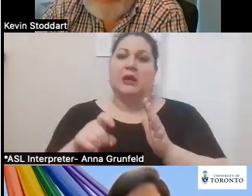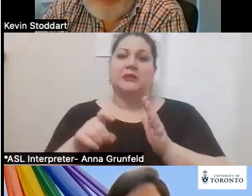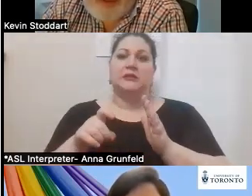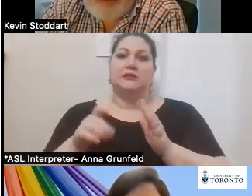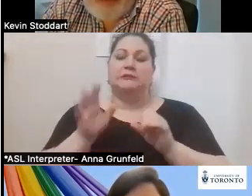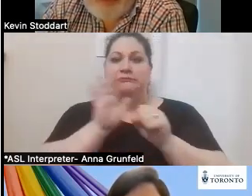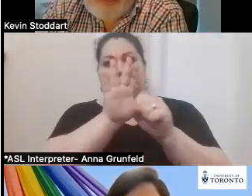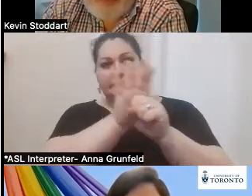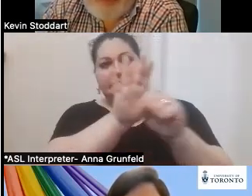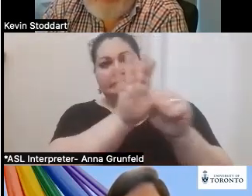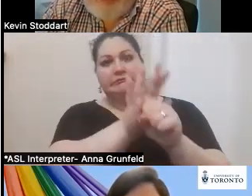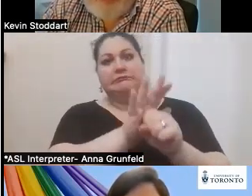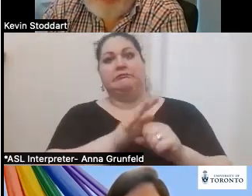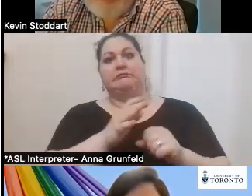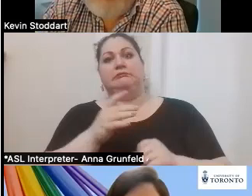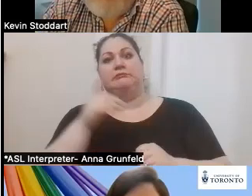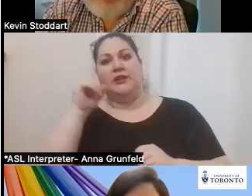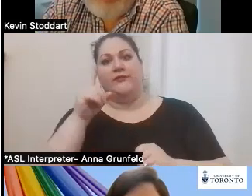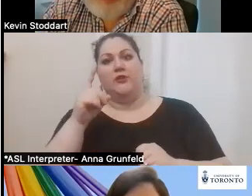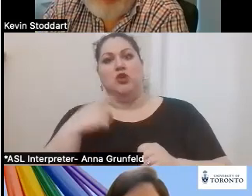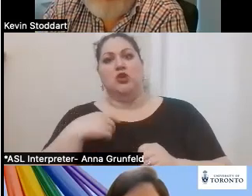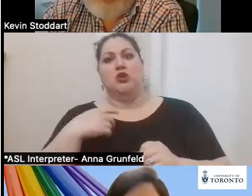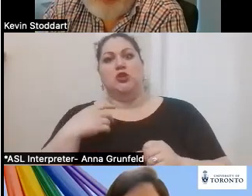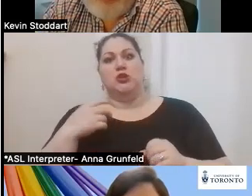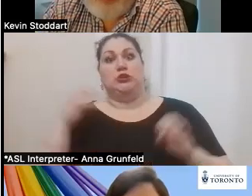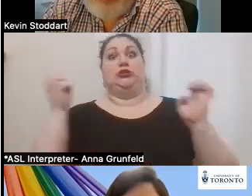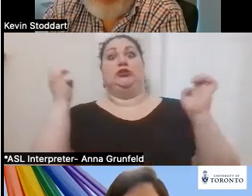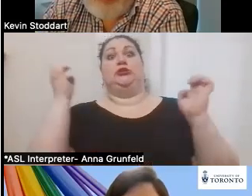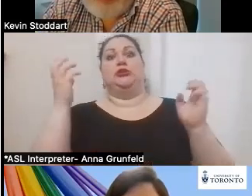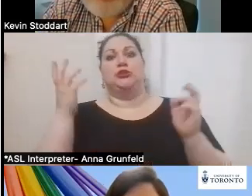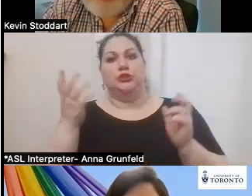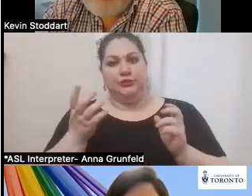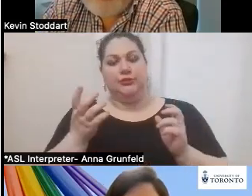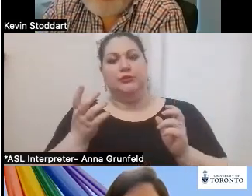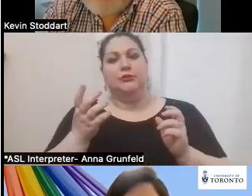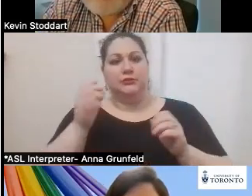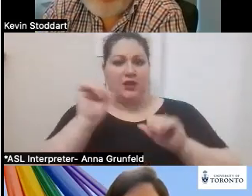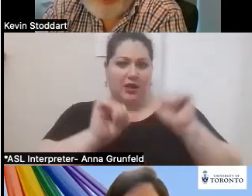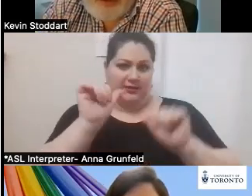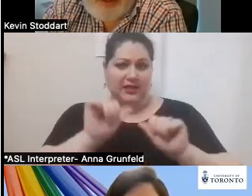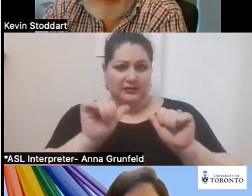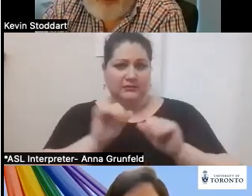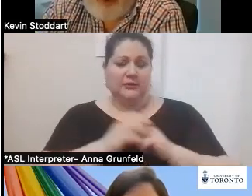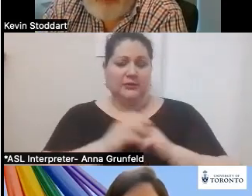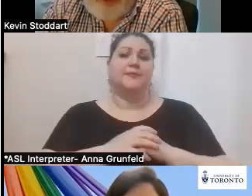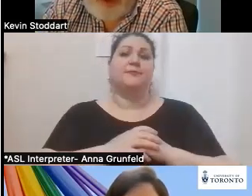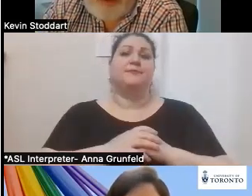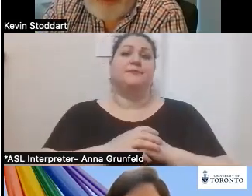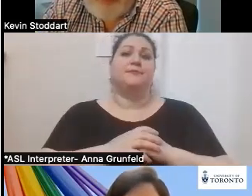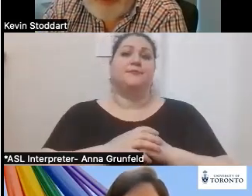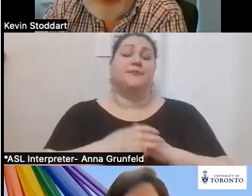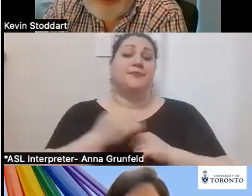And even if the individual does not have a formal diagnosis,